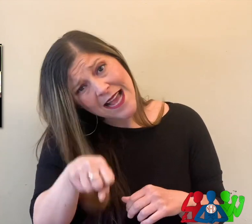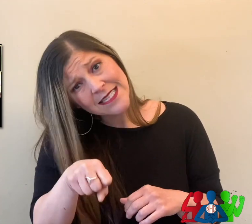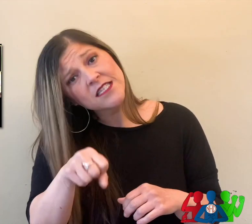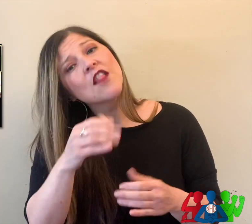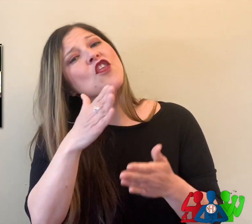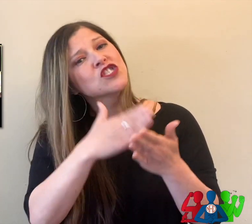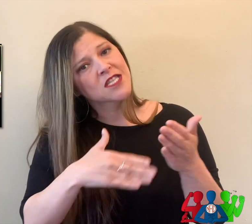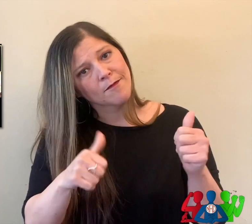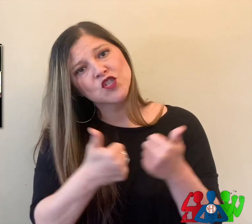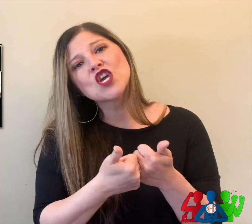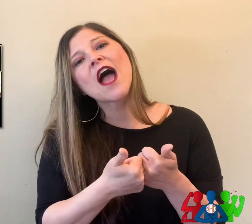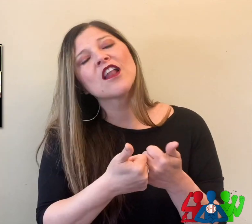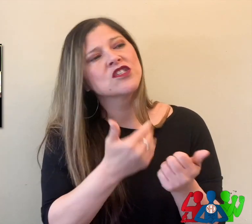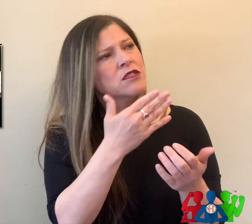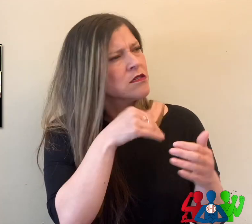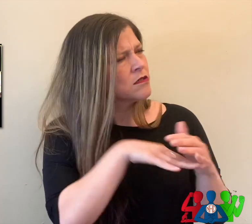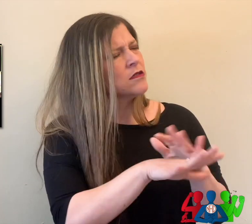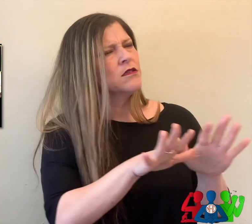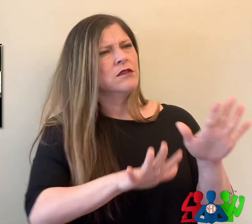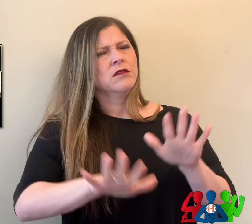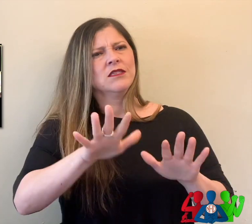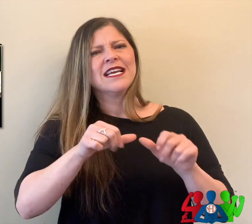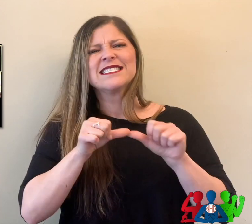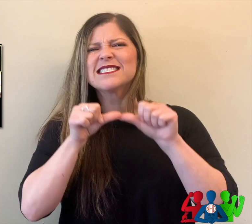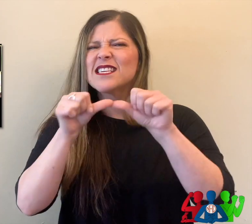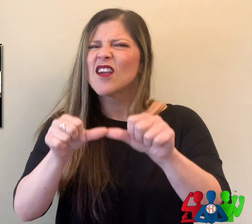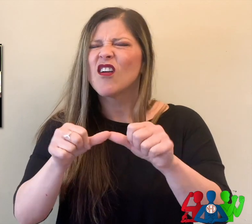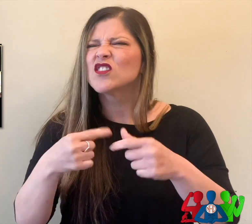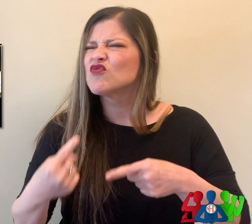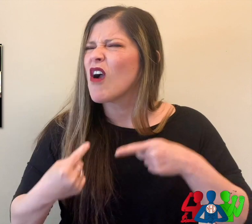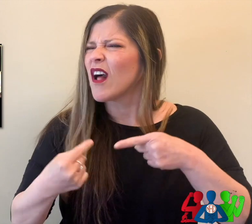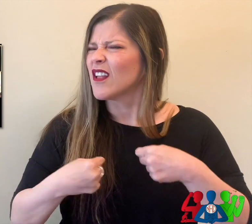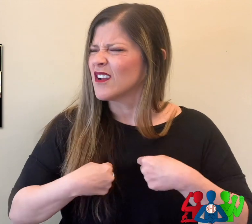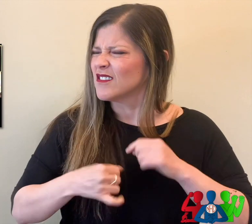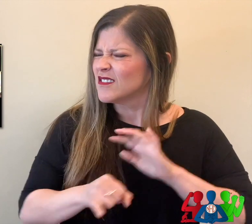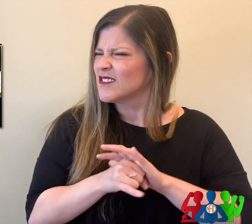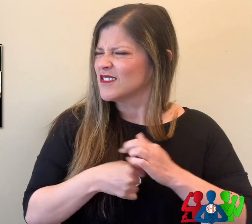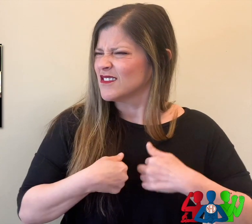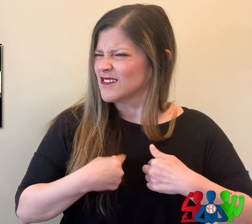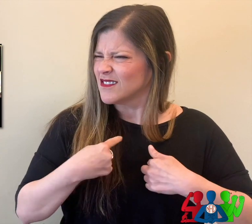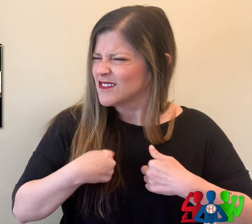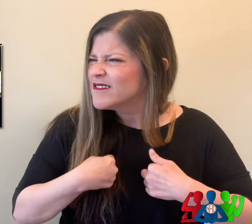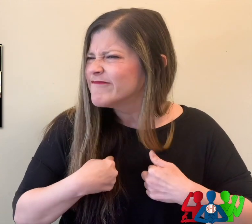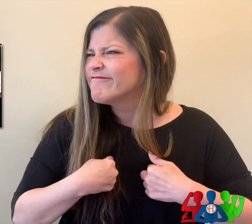have different reactions. Yes, there will be some challenges. Some students will still